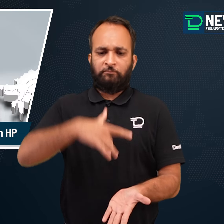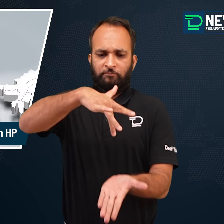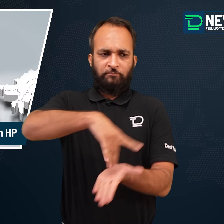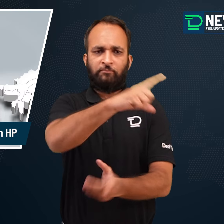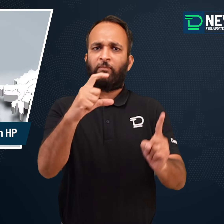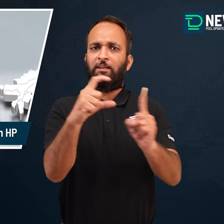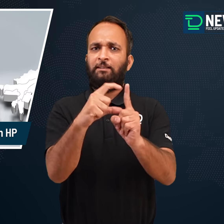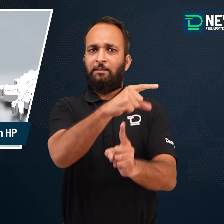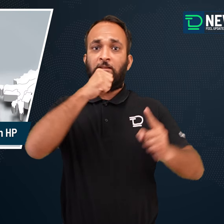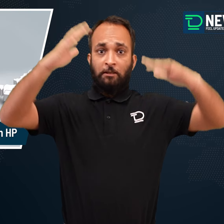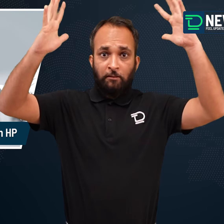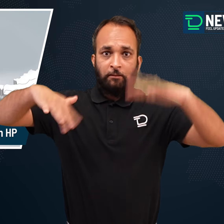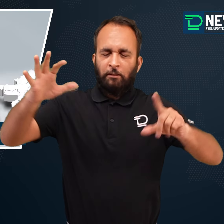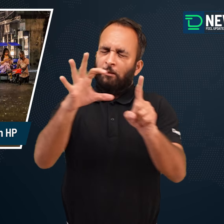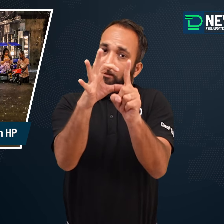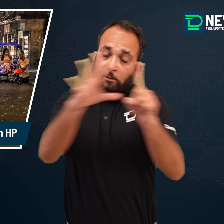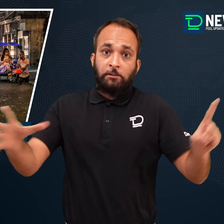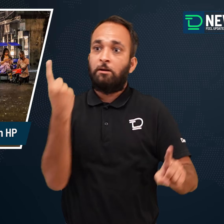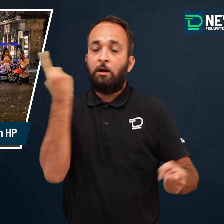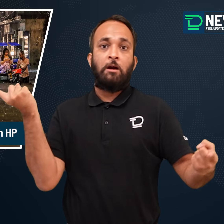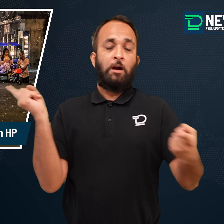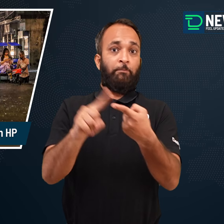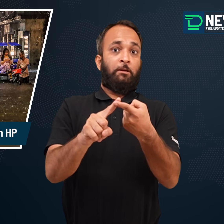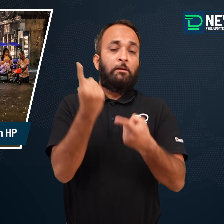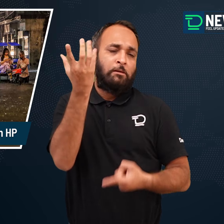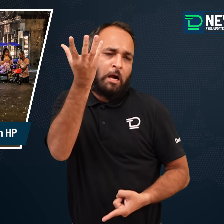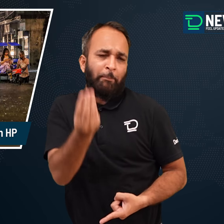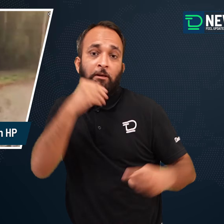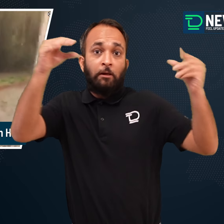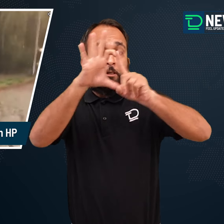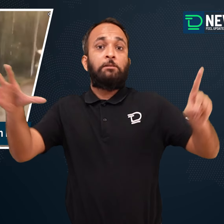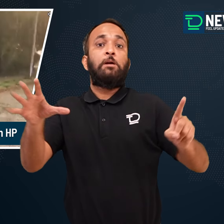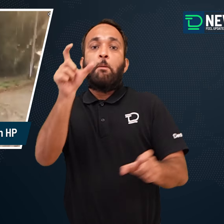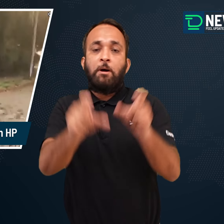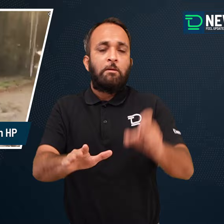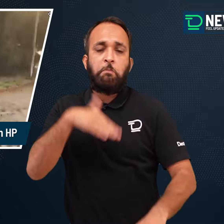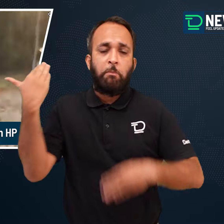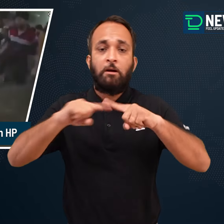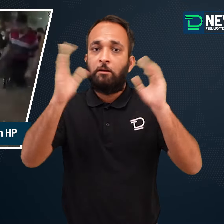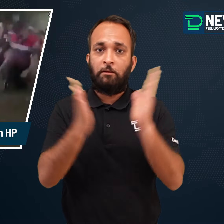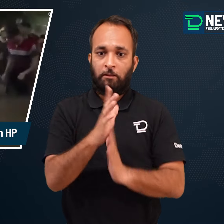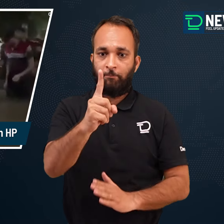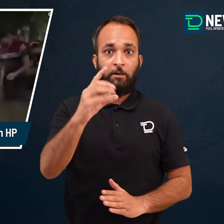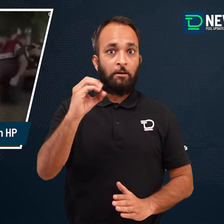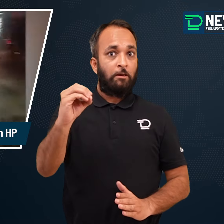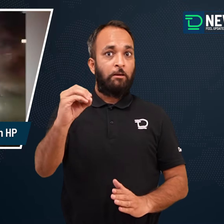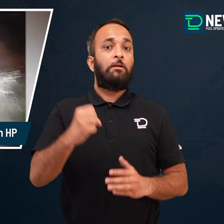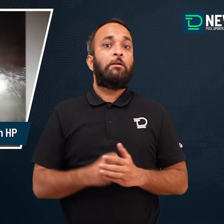The death toll in heavy rains in Delhi last night has reached 10.